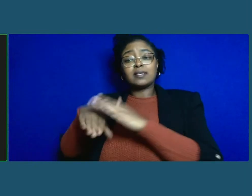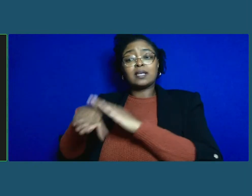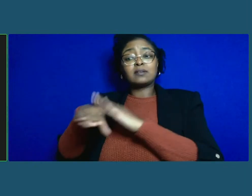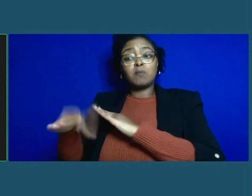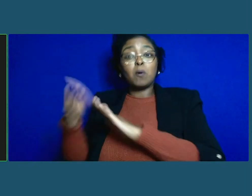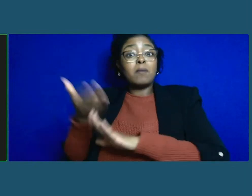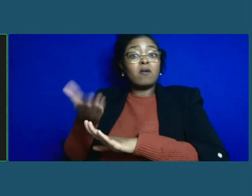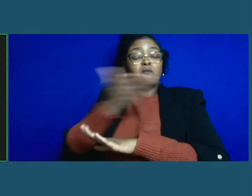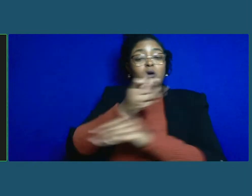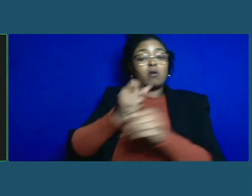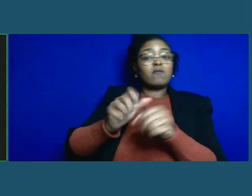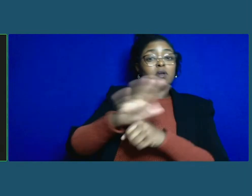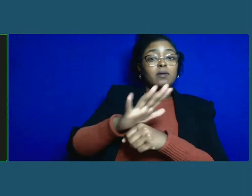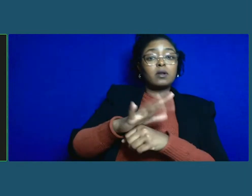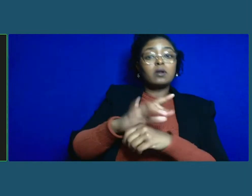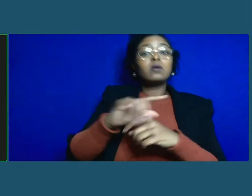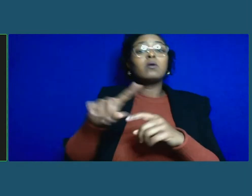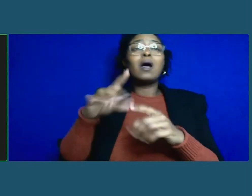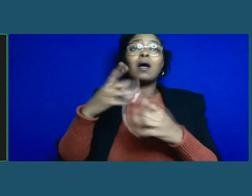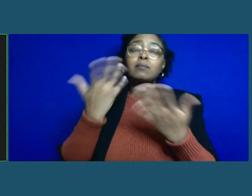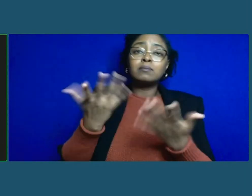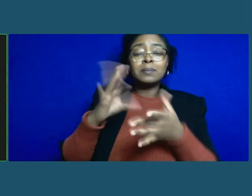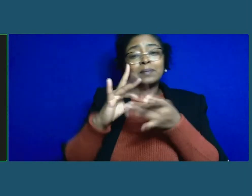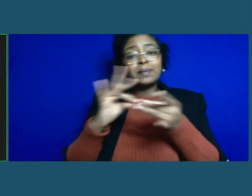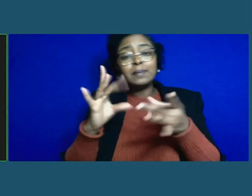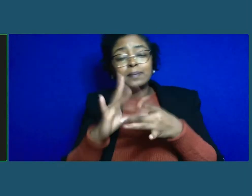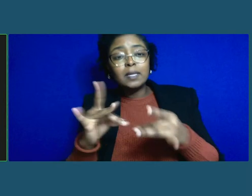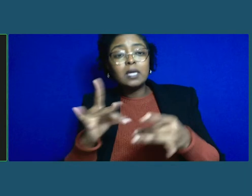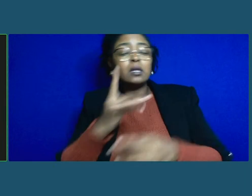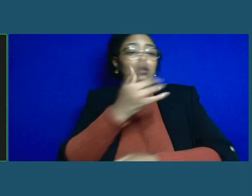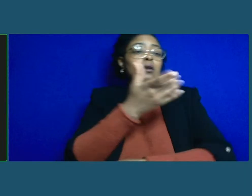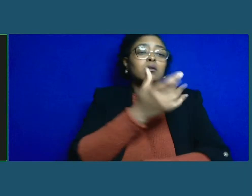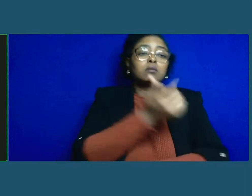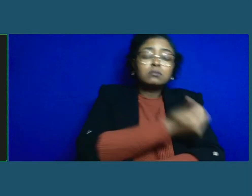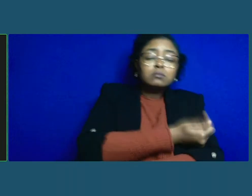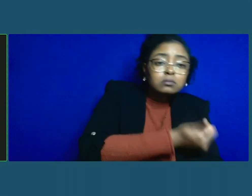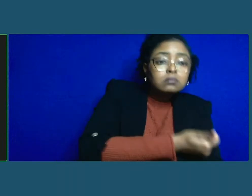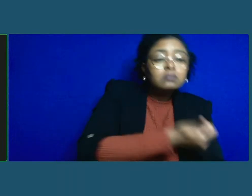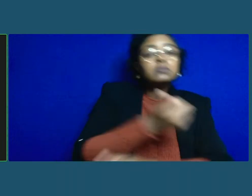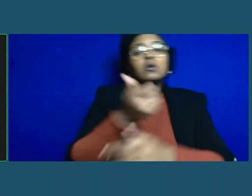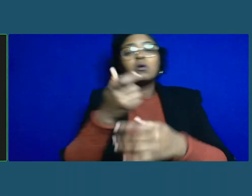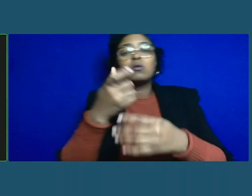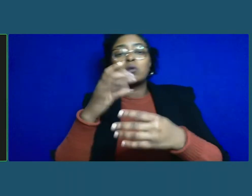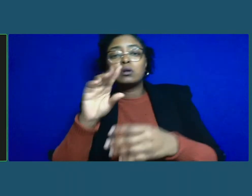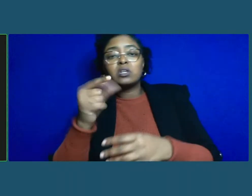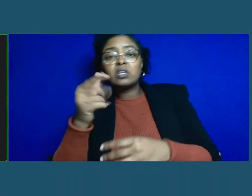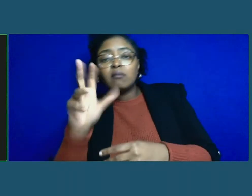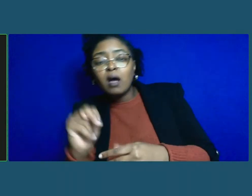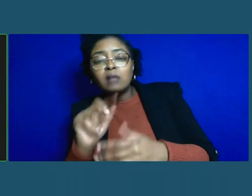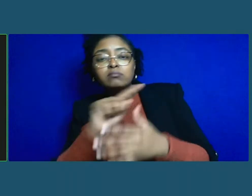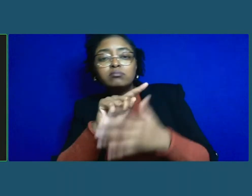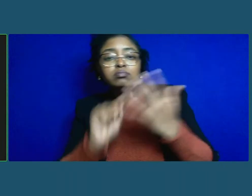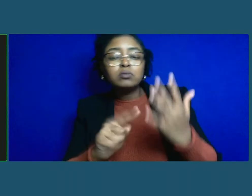that that were not so accessible in our community prior to the pandemic, and I talked about that. I'm talking about weapons.